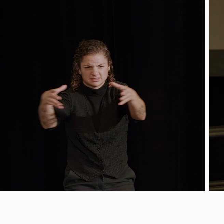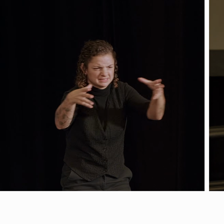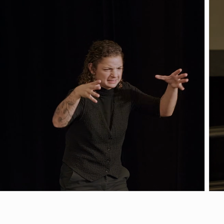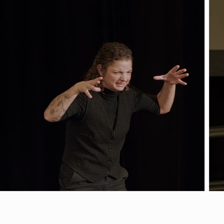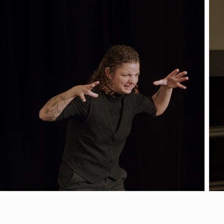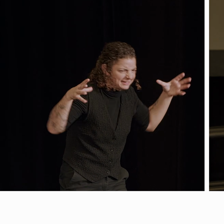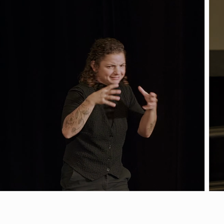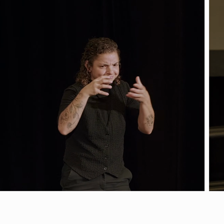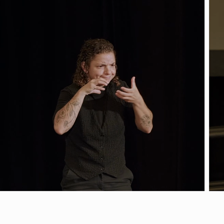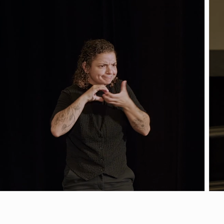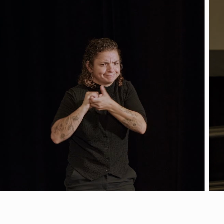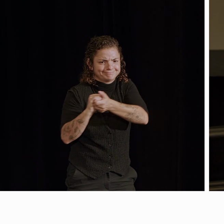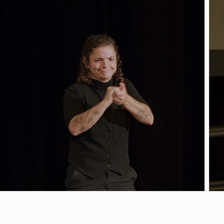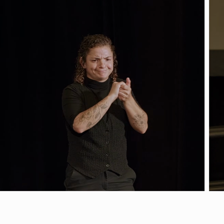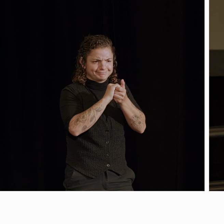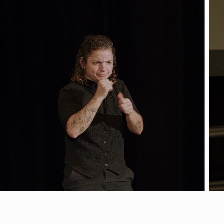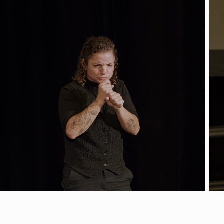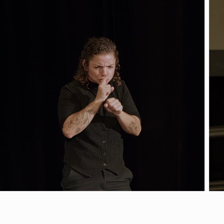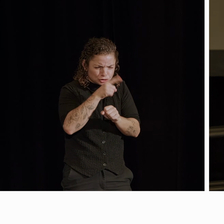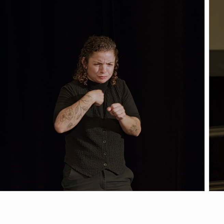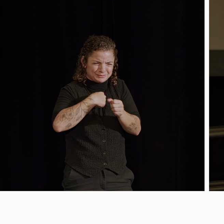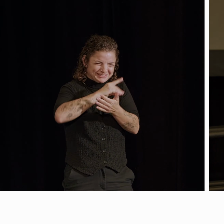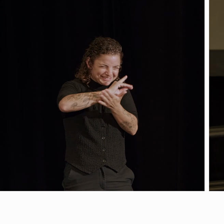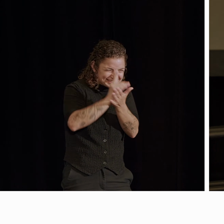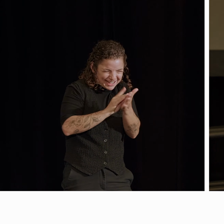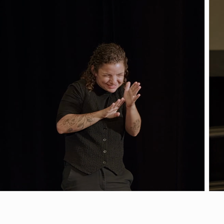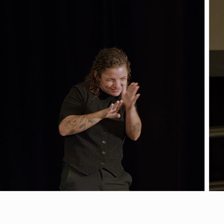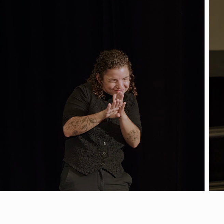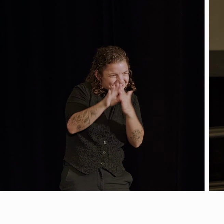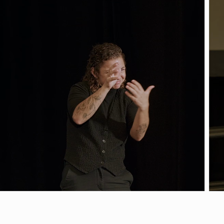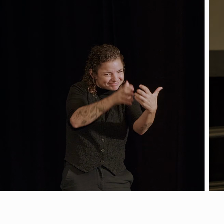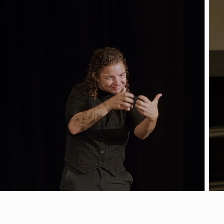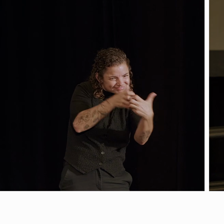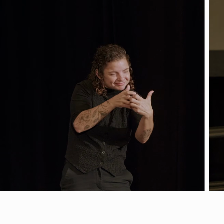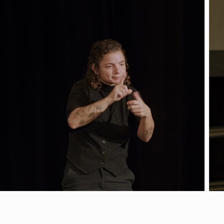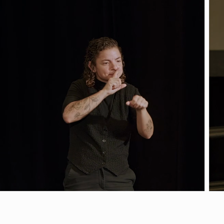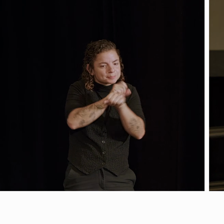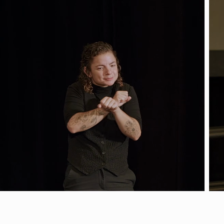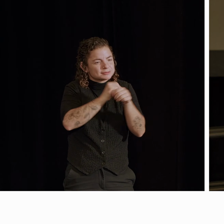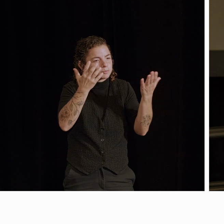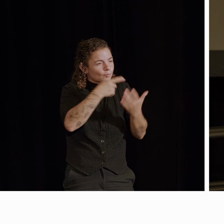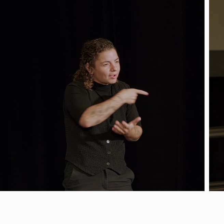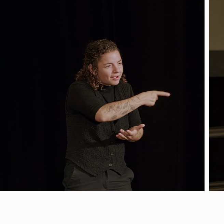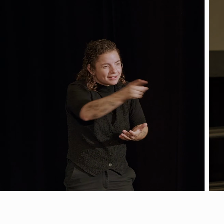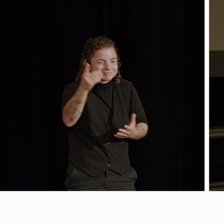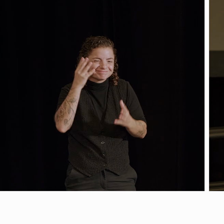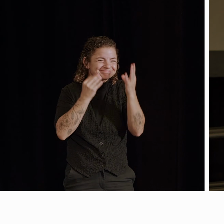experiences and measurable feedback, not just assumptions about ability.